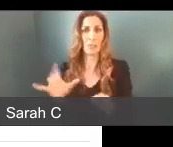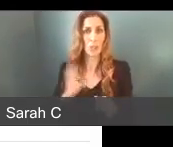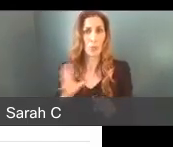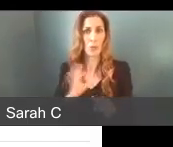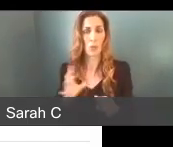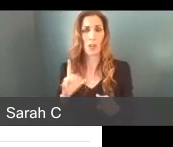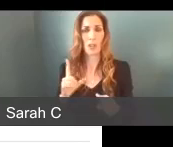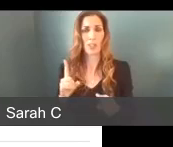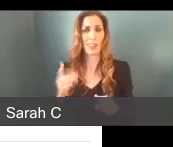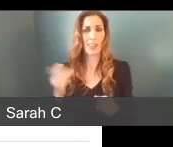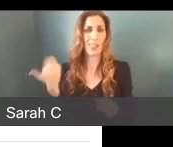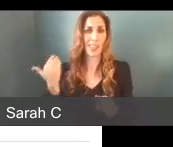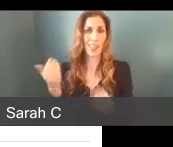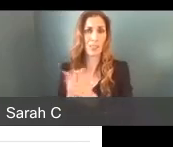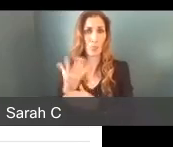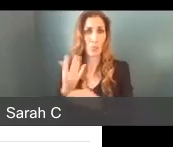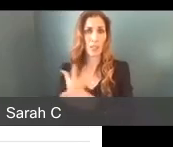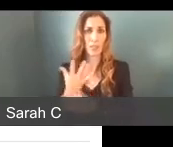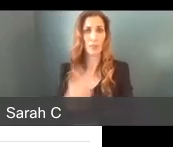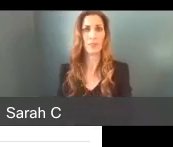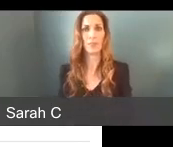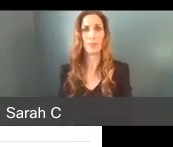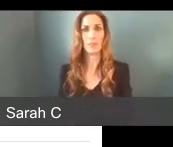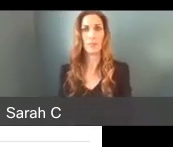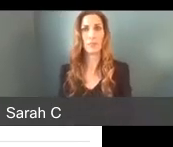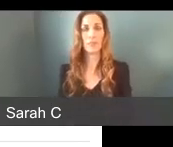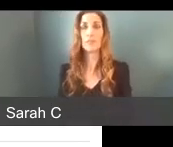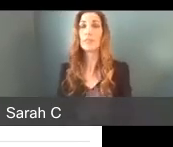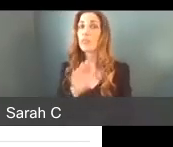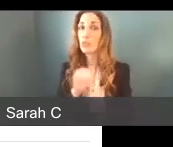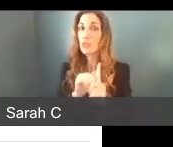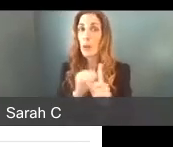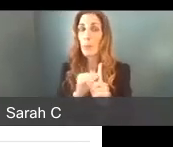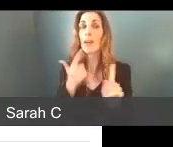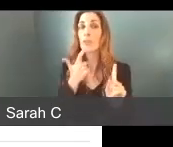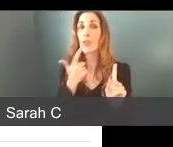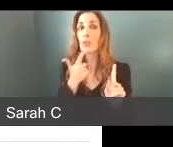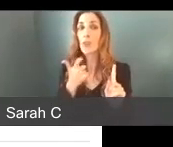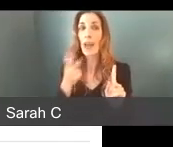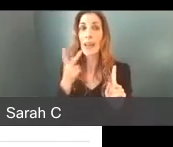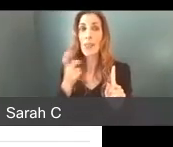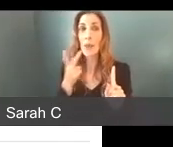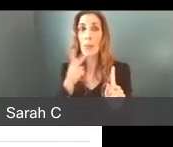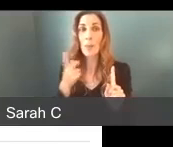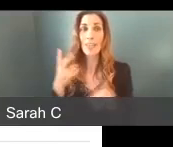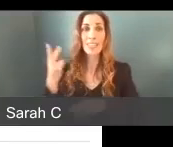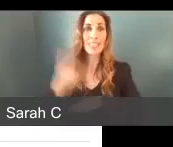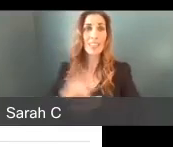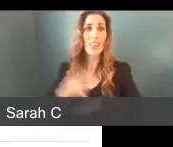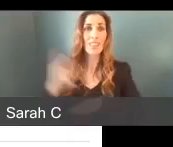last spring. Just as a reminder, the red and the pink are the seven day and 14 day average of